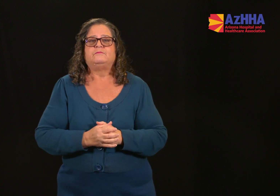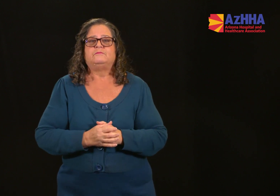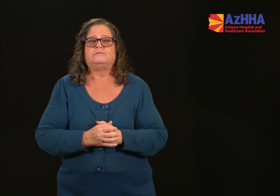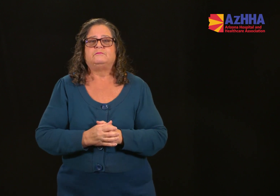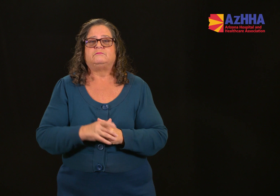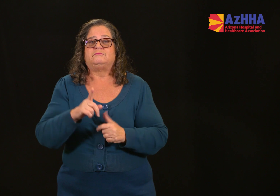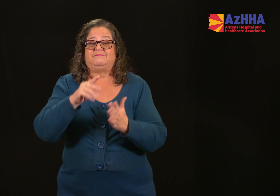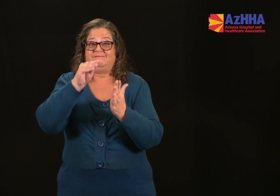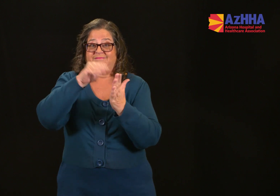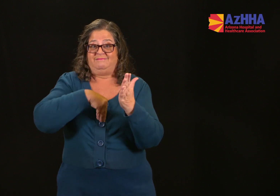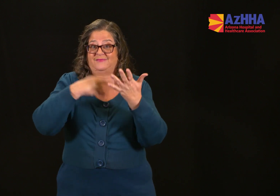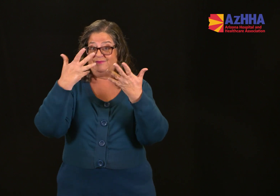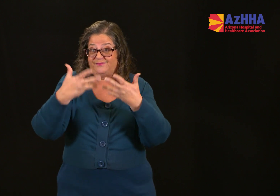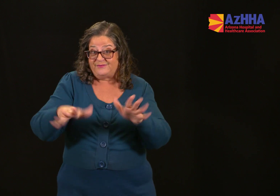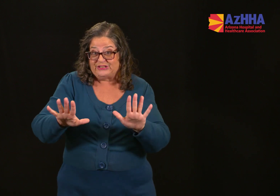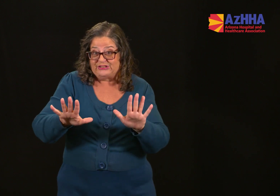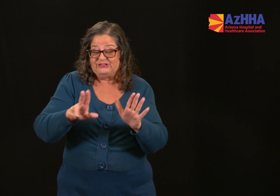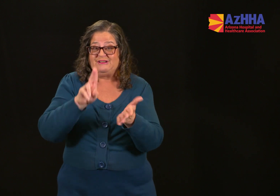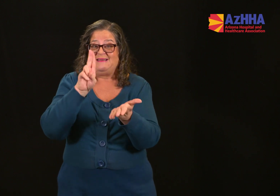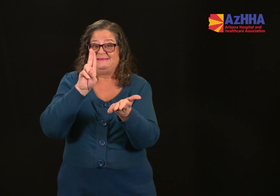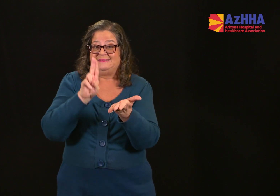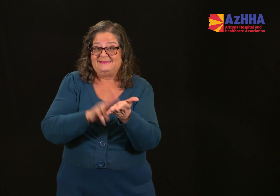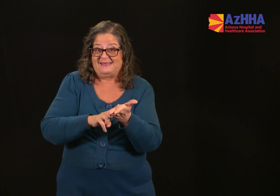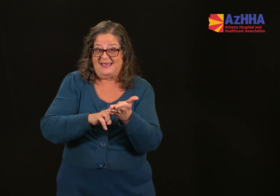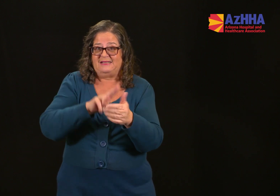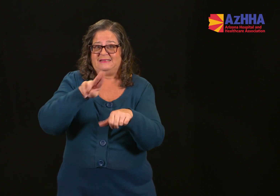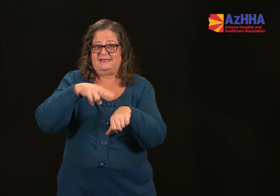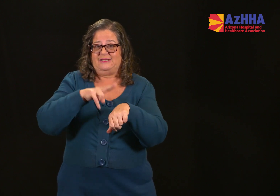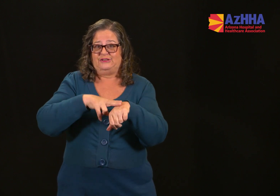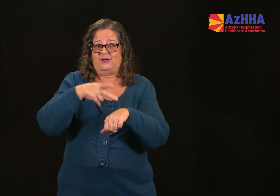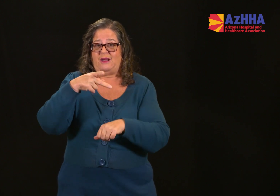A completed and signed National POLST form can prevent